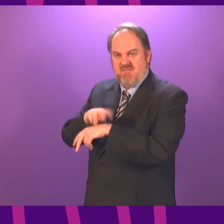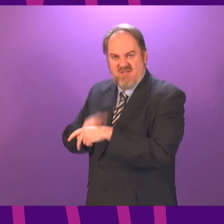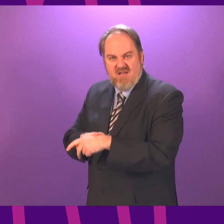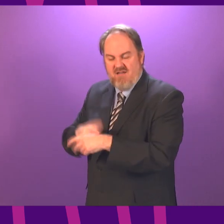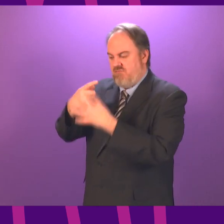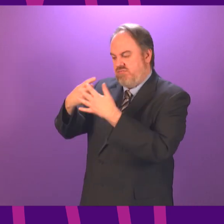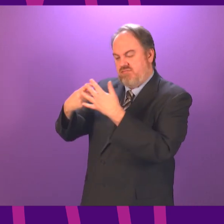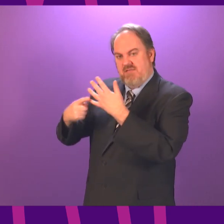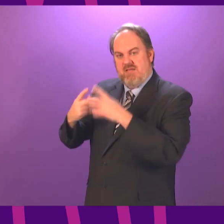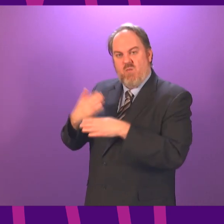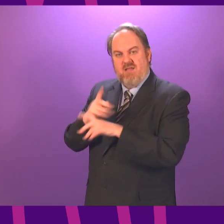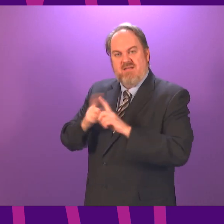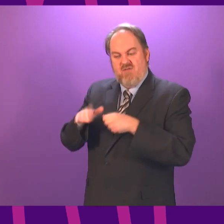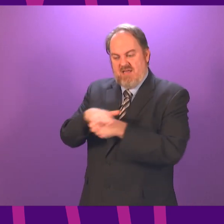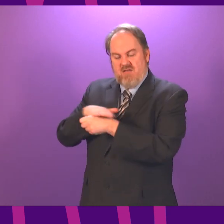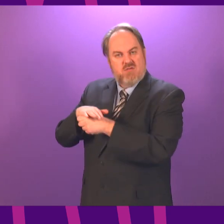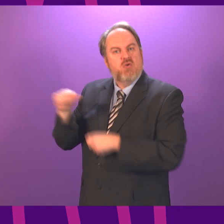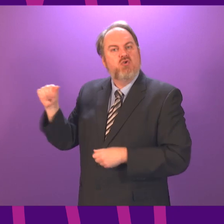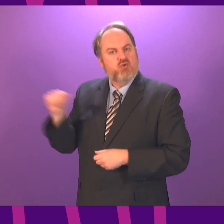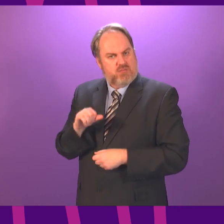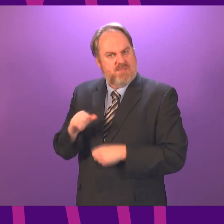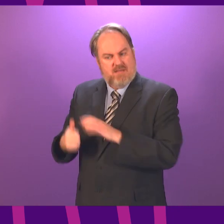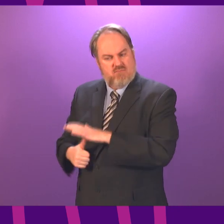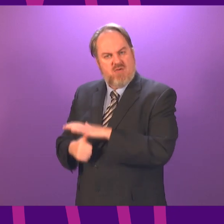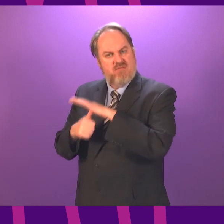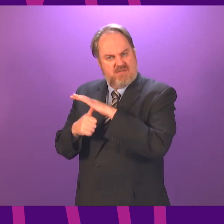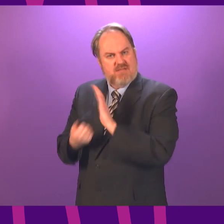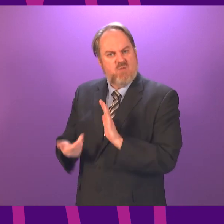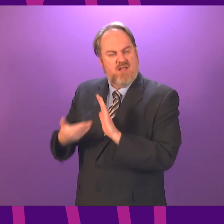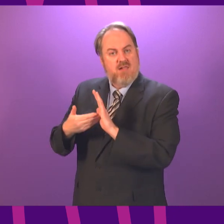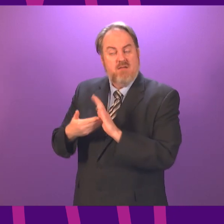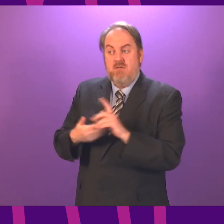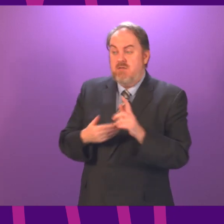Yesterday, the First Minister told my colleague Alison Johnstone that some teachers will have